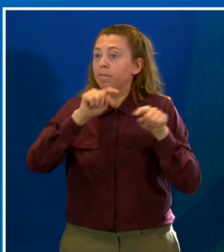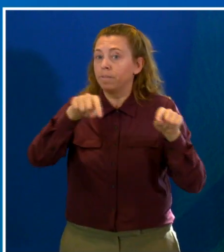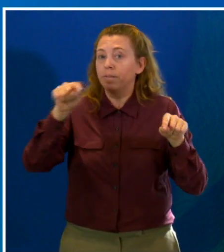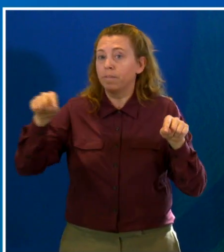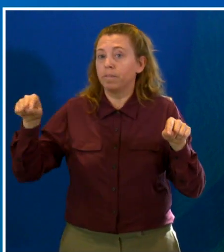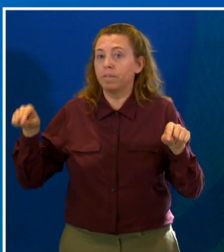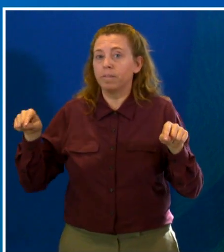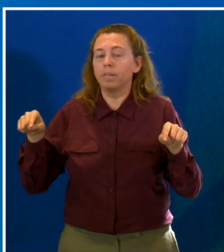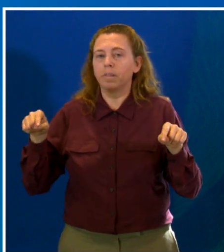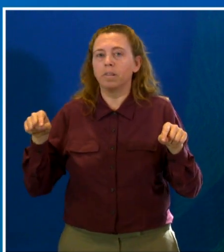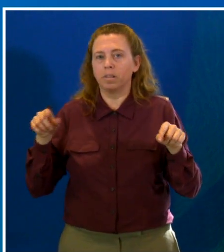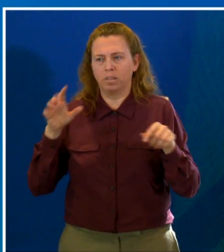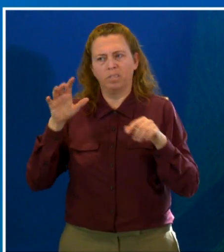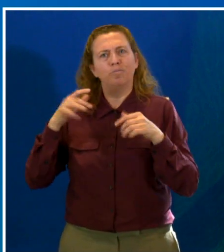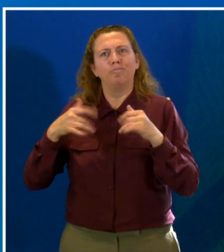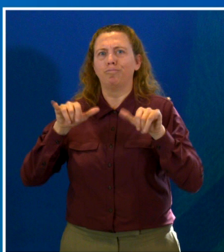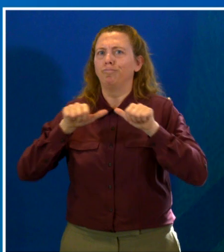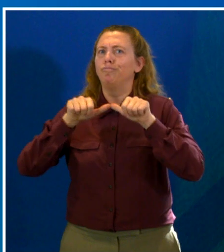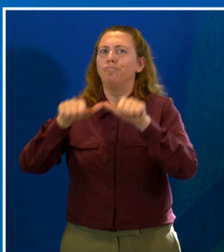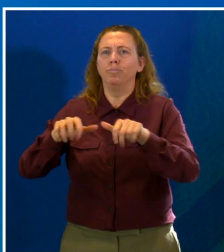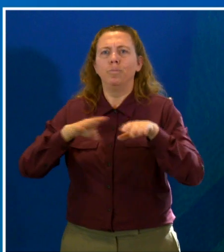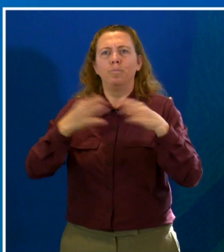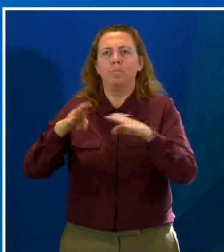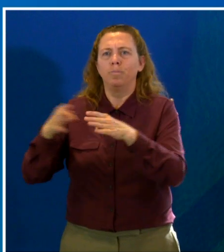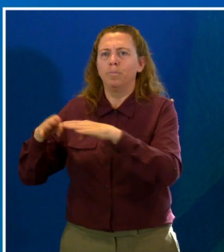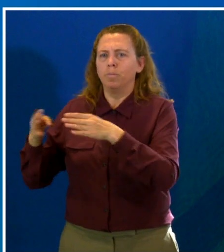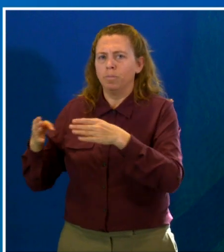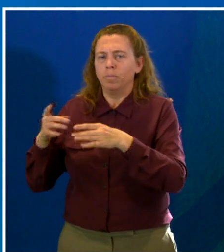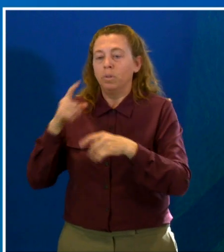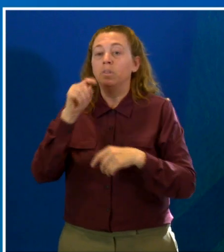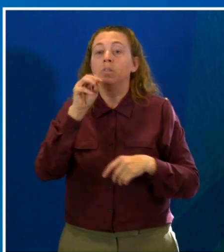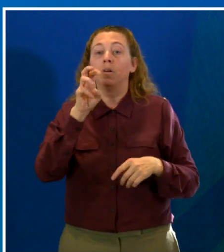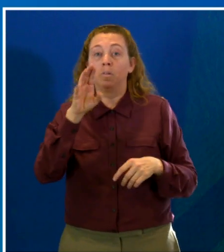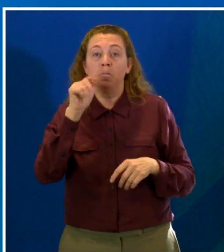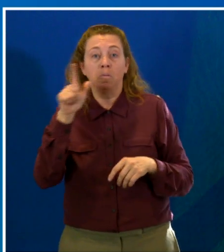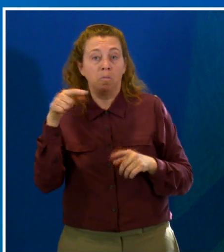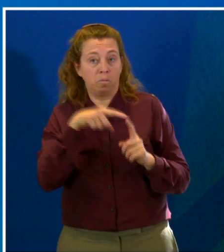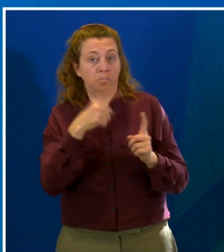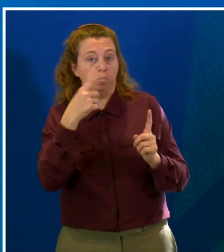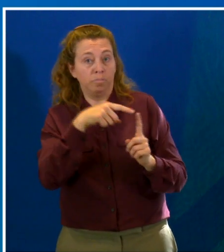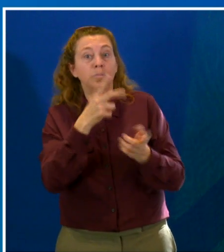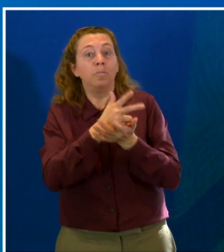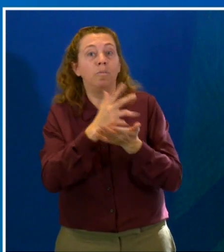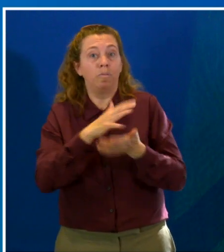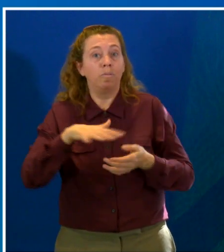operate at the Tower Mall parking lot across from the community vaccination site.